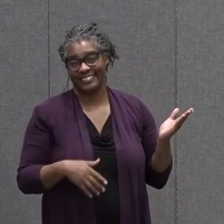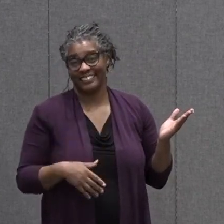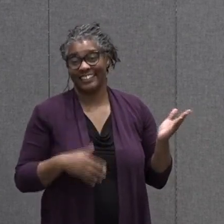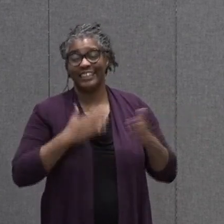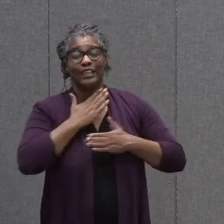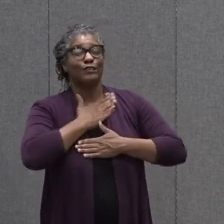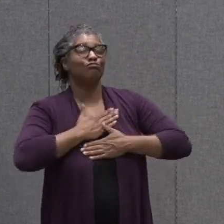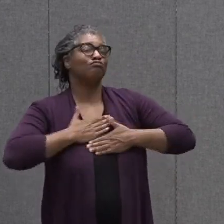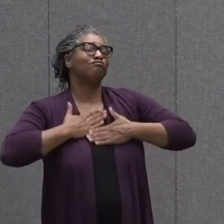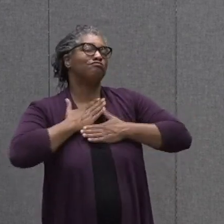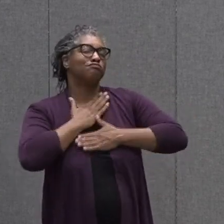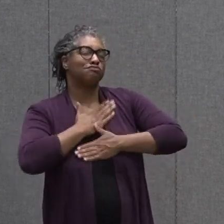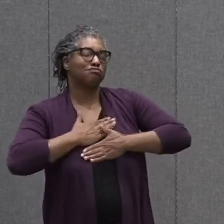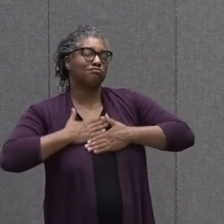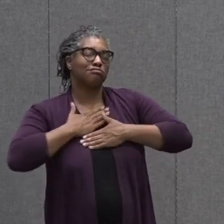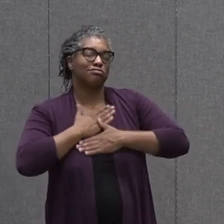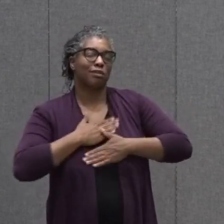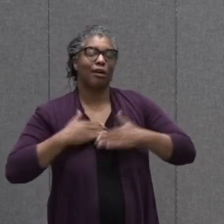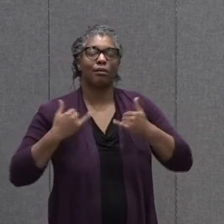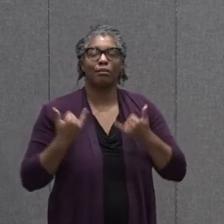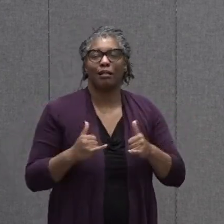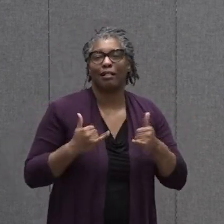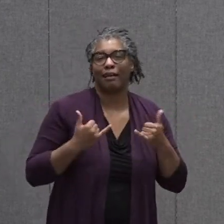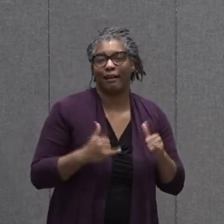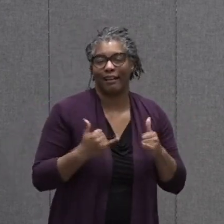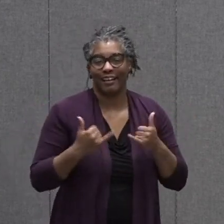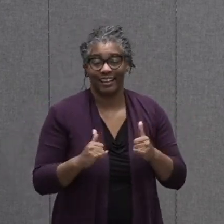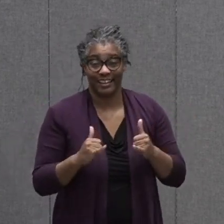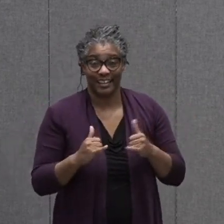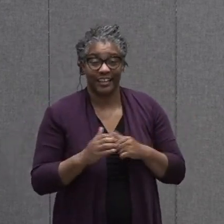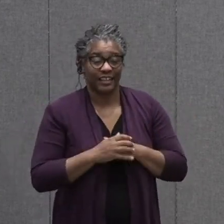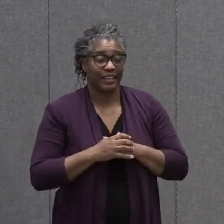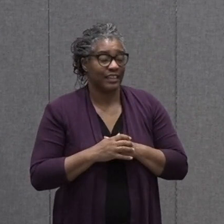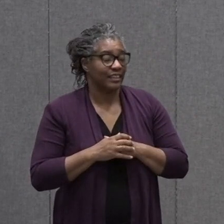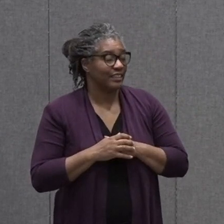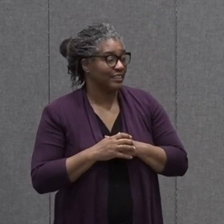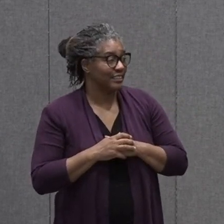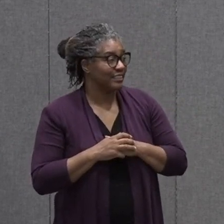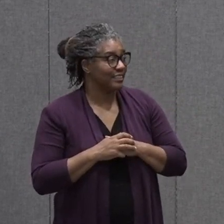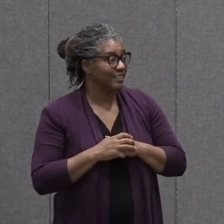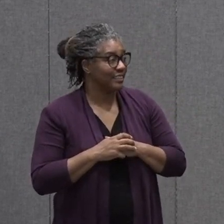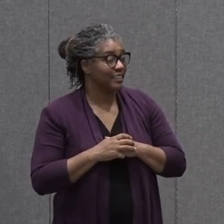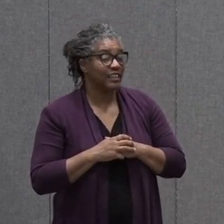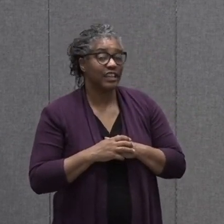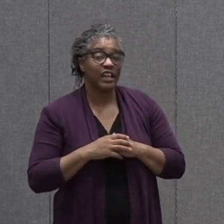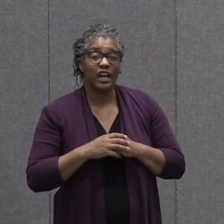I'm also gonna draw my friend, because my friend has to play with me.